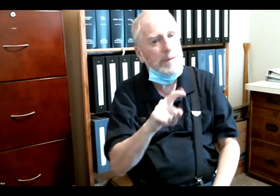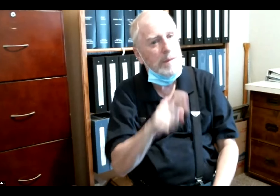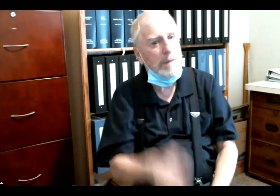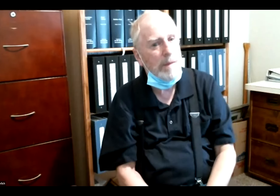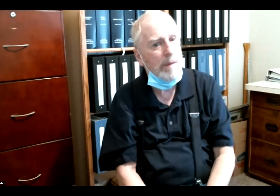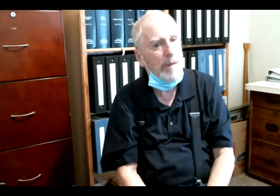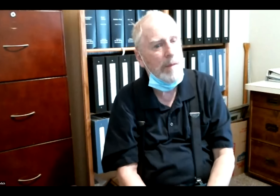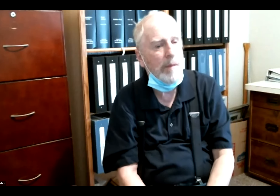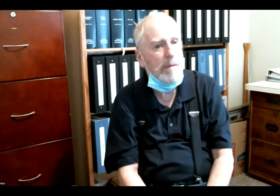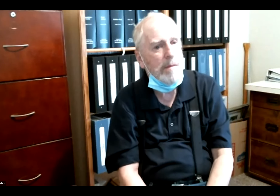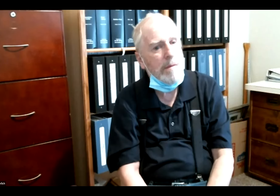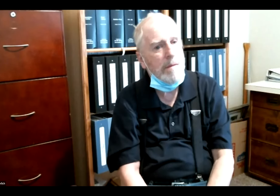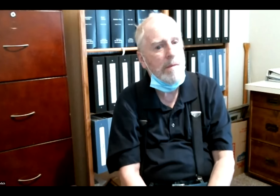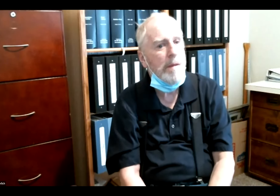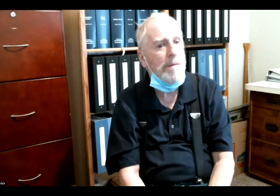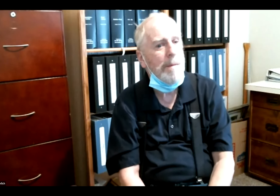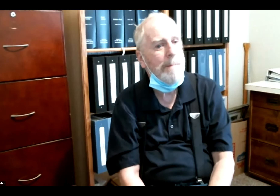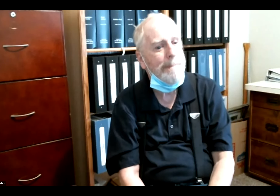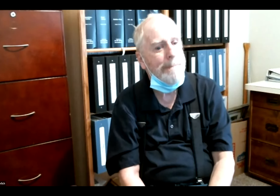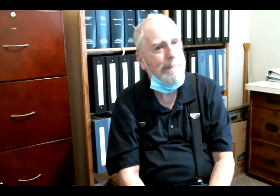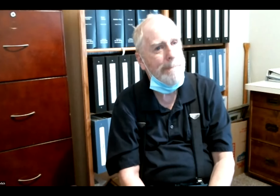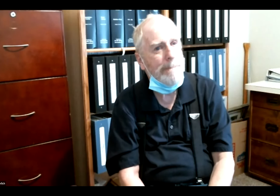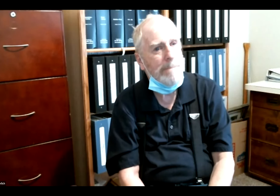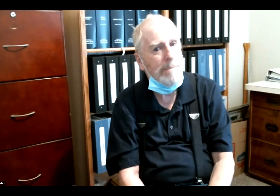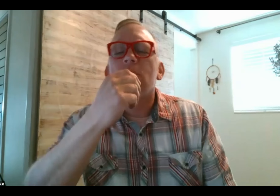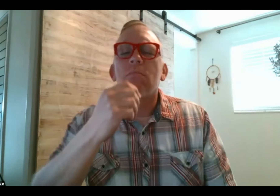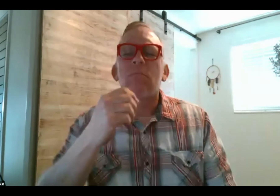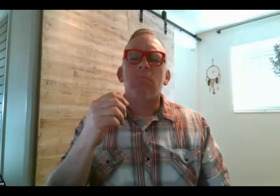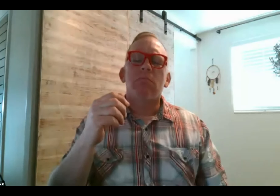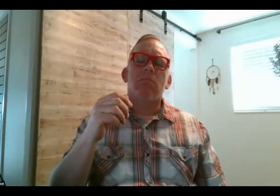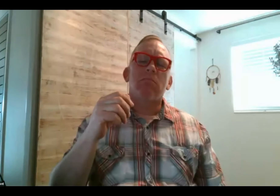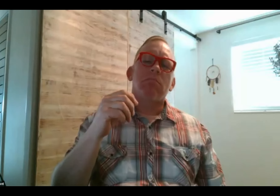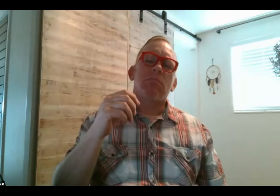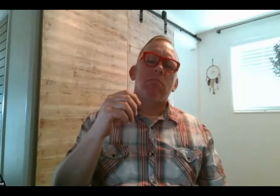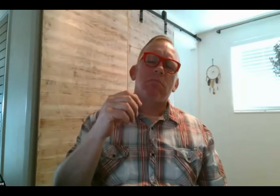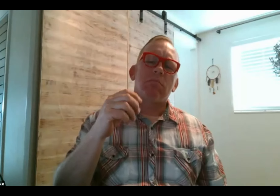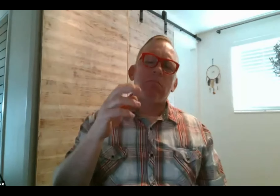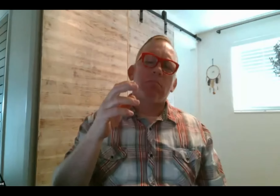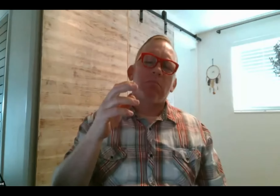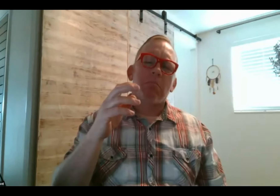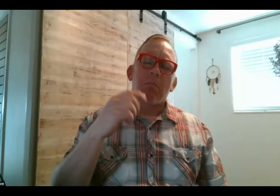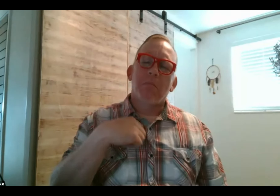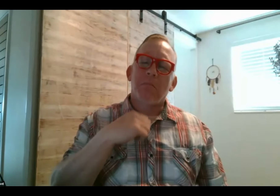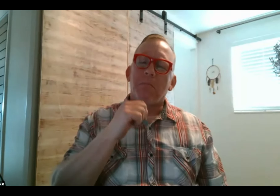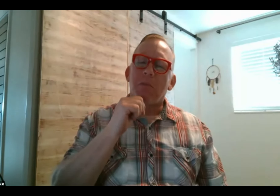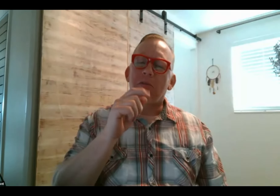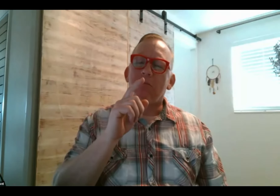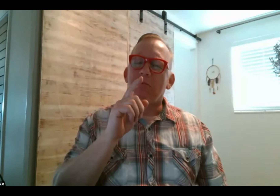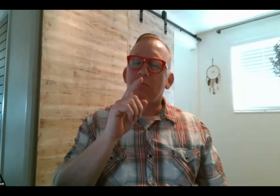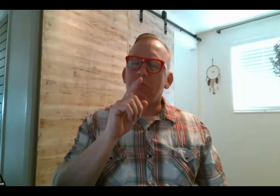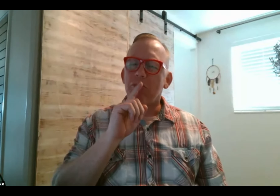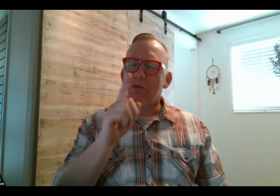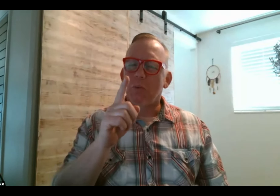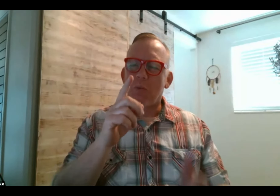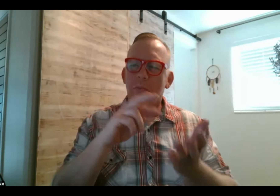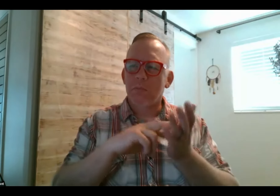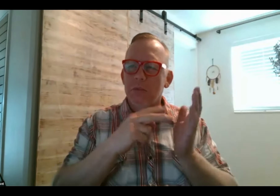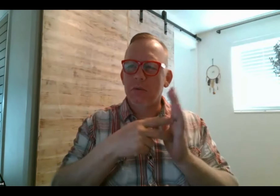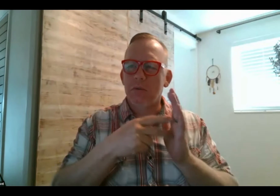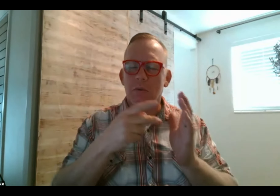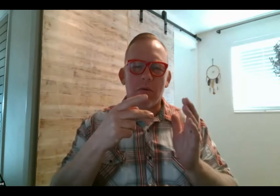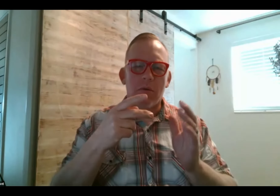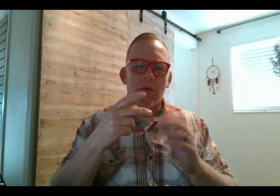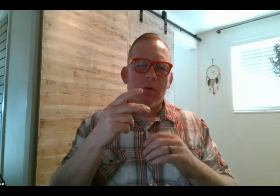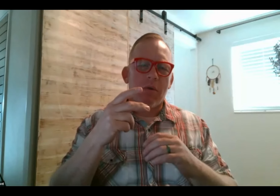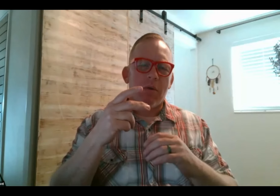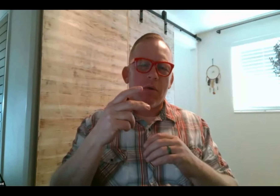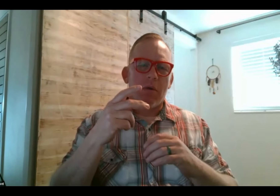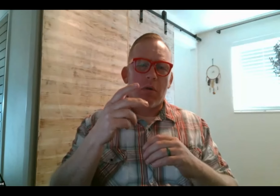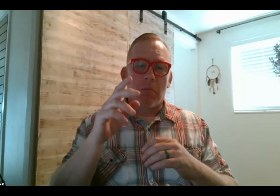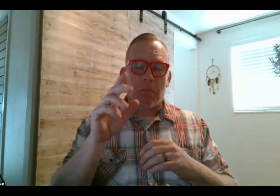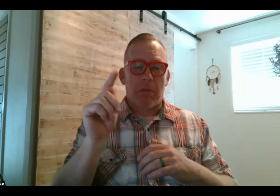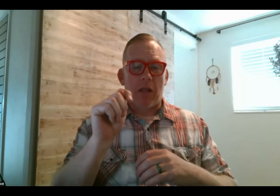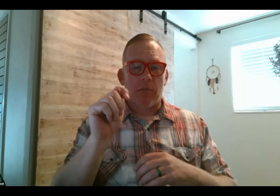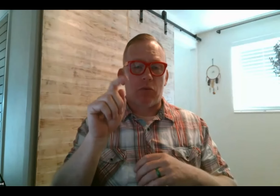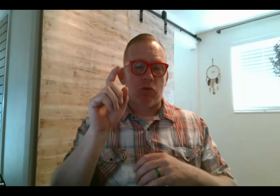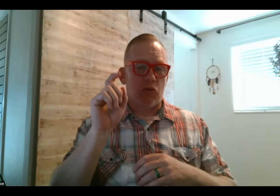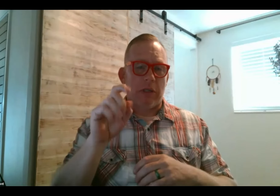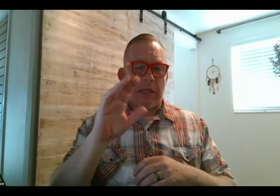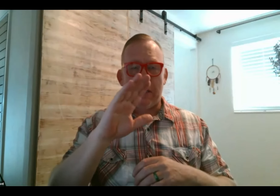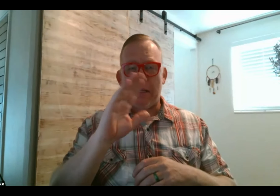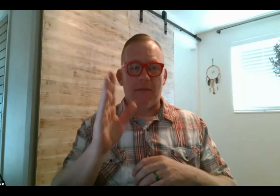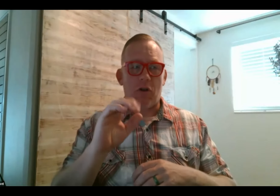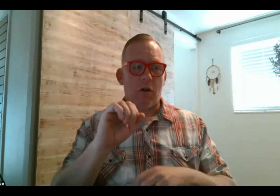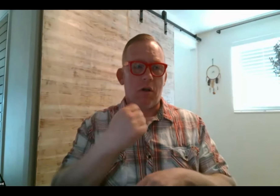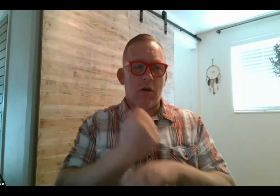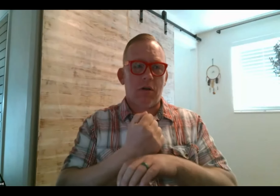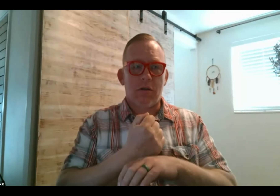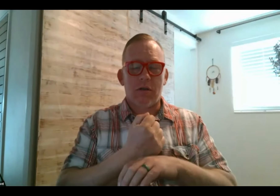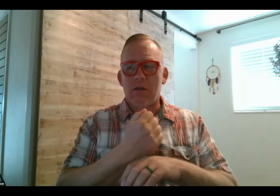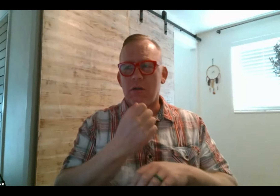somebody to get out of the bathroom? >> Adam: I'm not sure exactly what you mean?